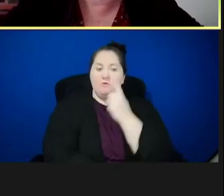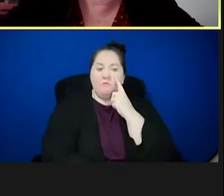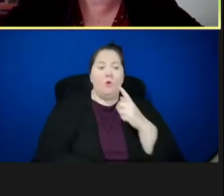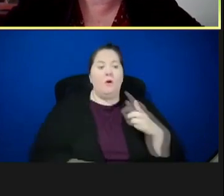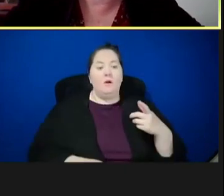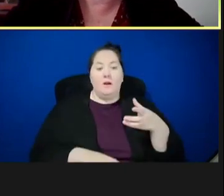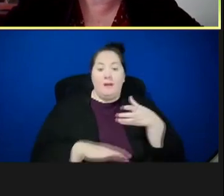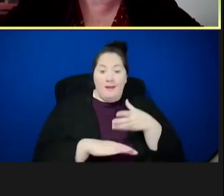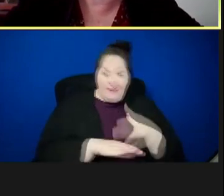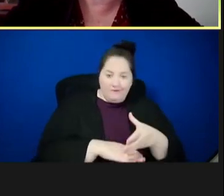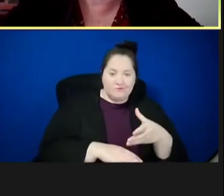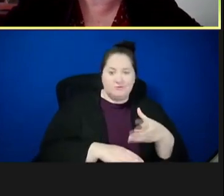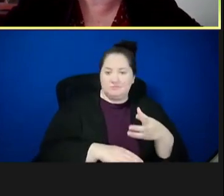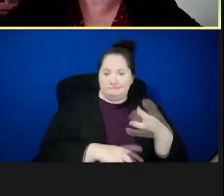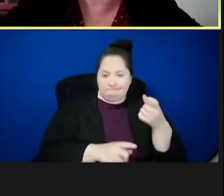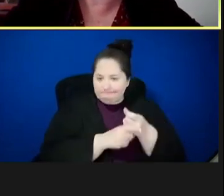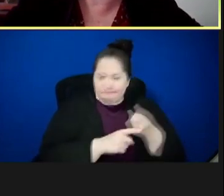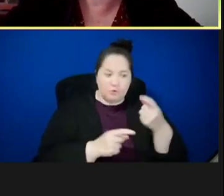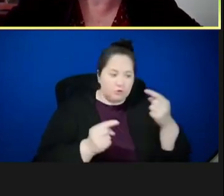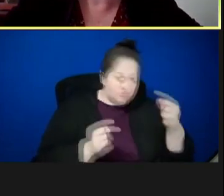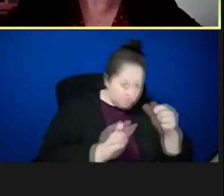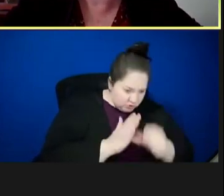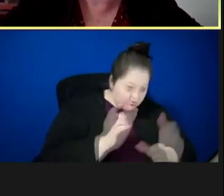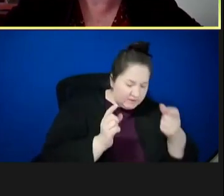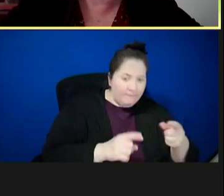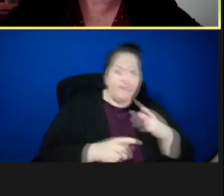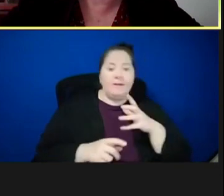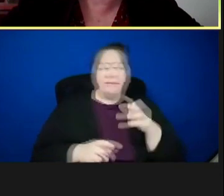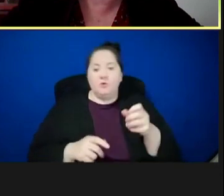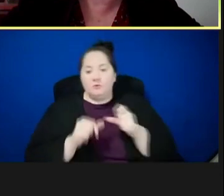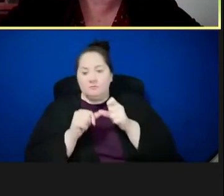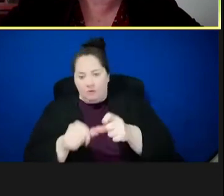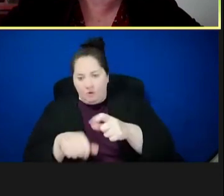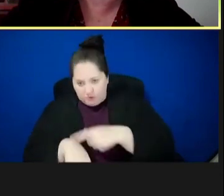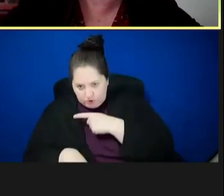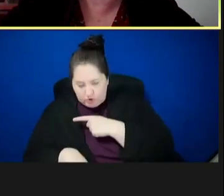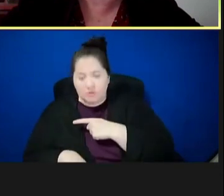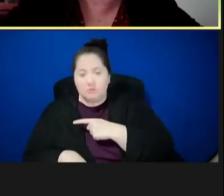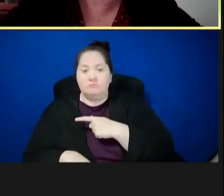well as an expectation for employees. We have several components that we're focused on through